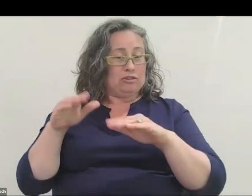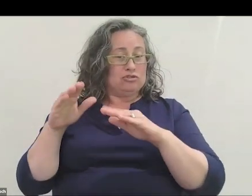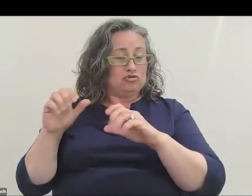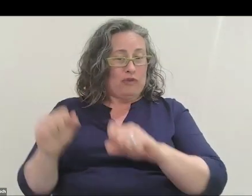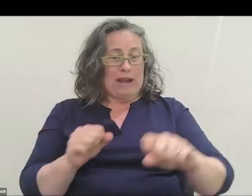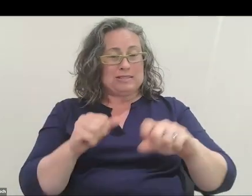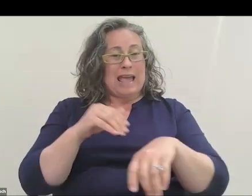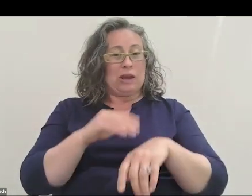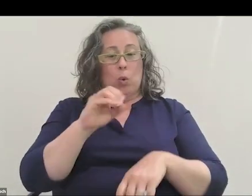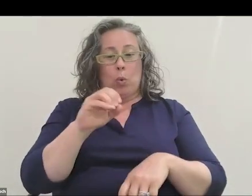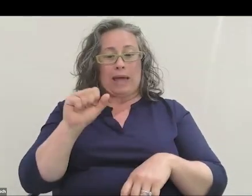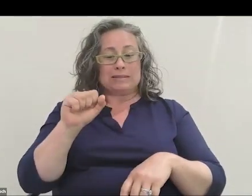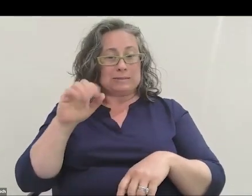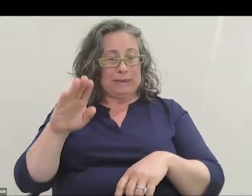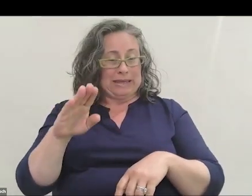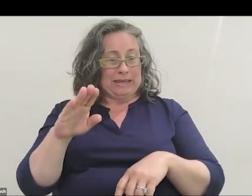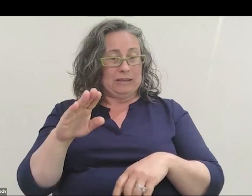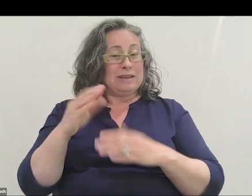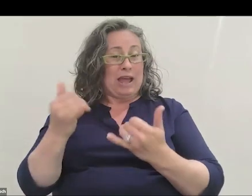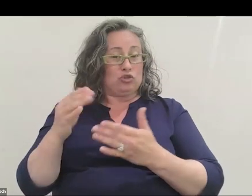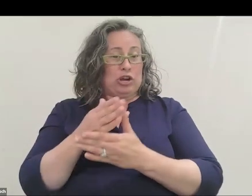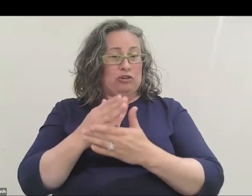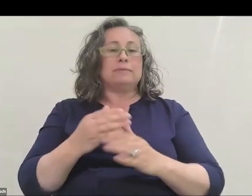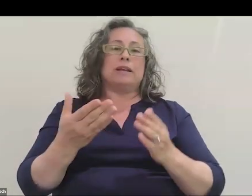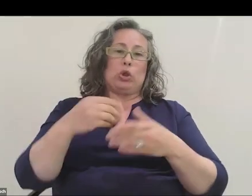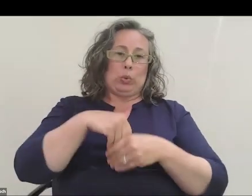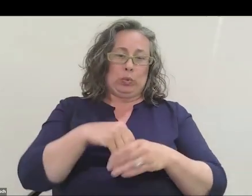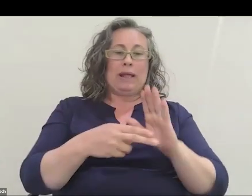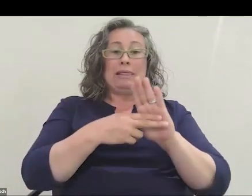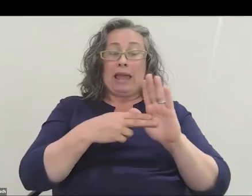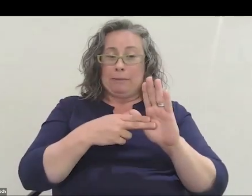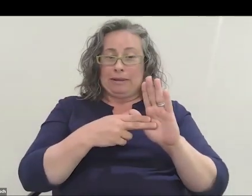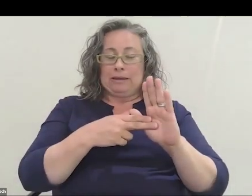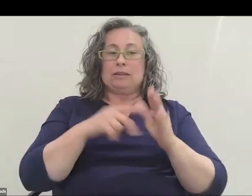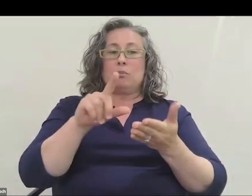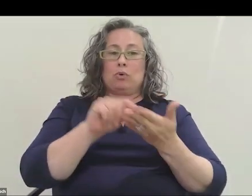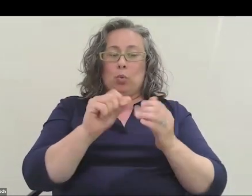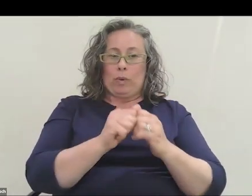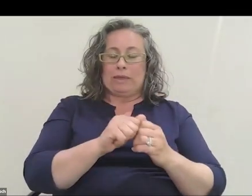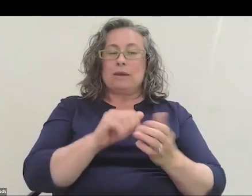that we're now sharing with others include labeling our printers with Braille and large print labels.